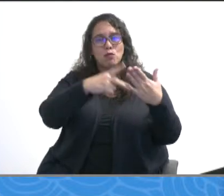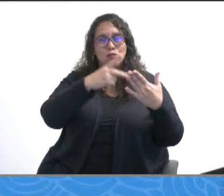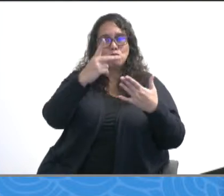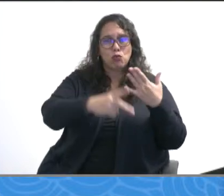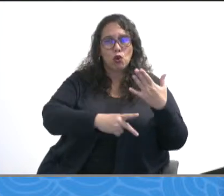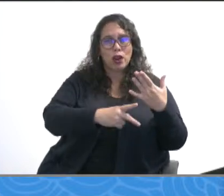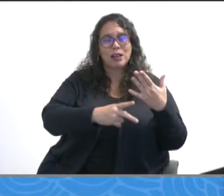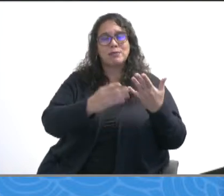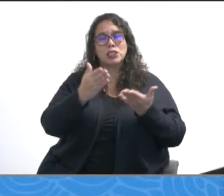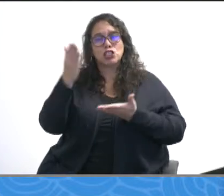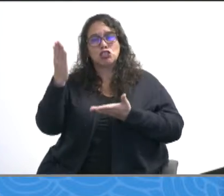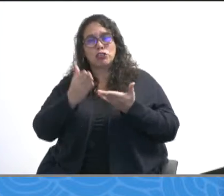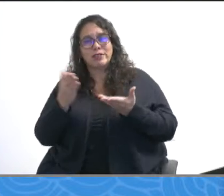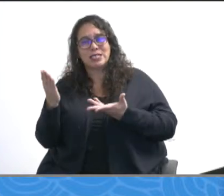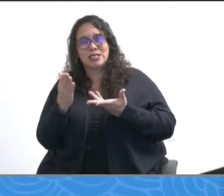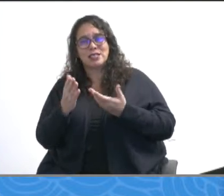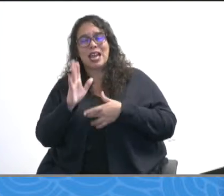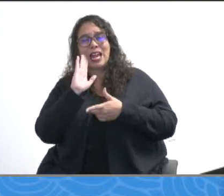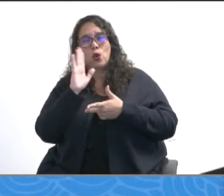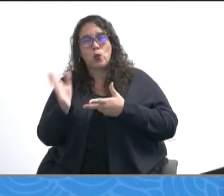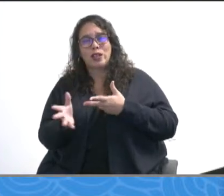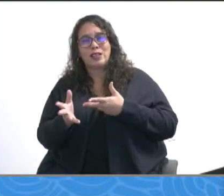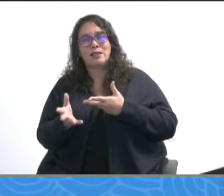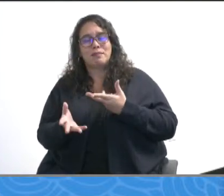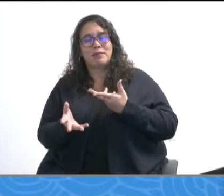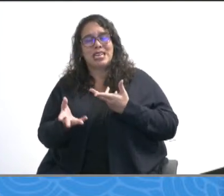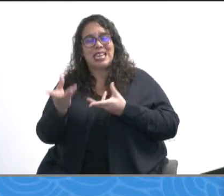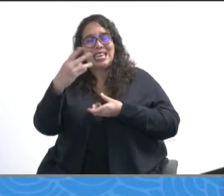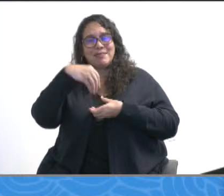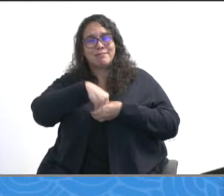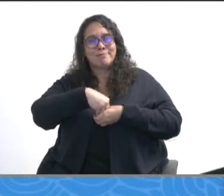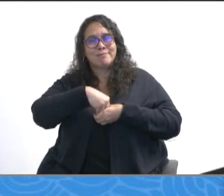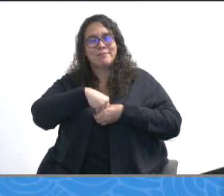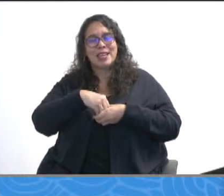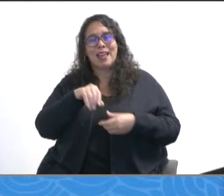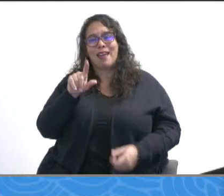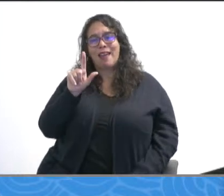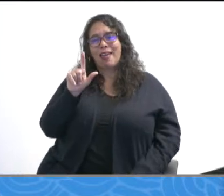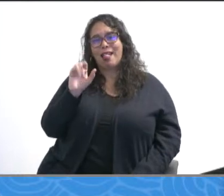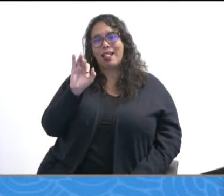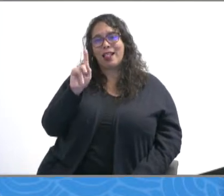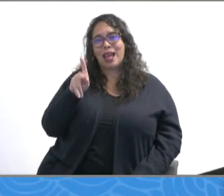and it will be reflected on our LCAP for '22-'23. So without further ado,